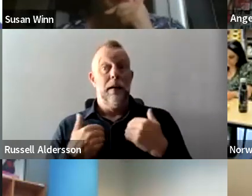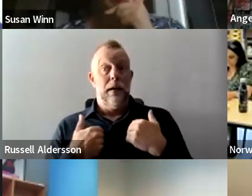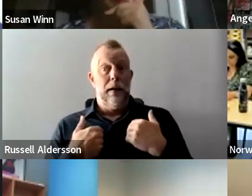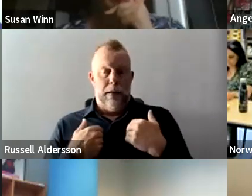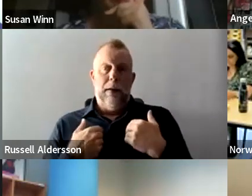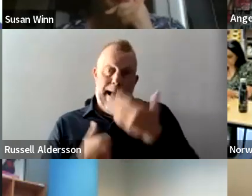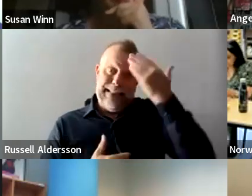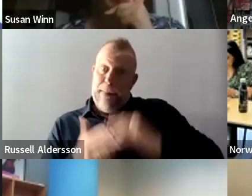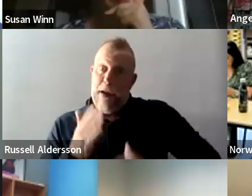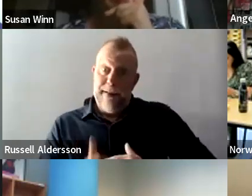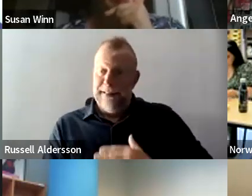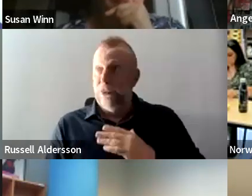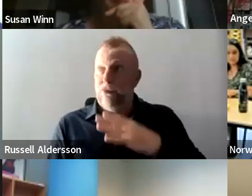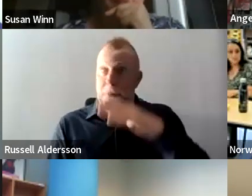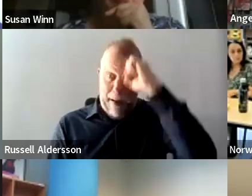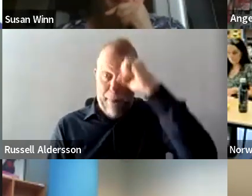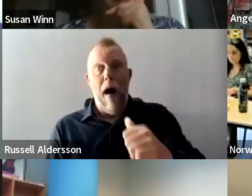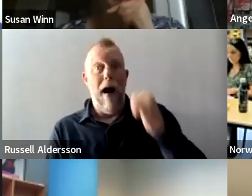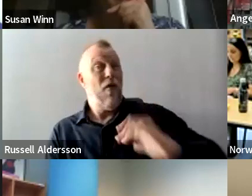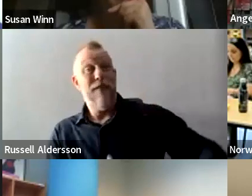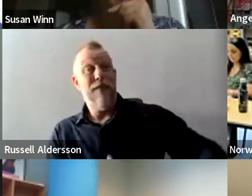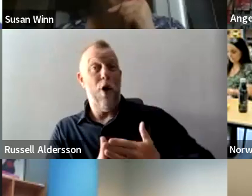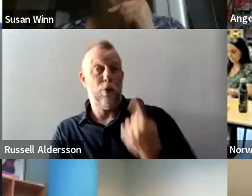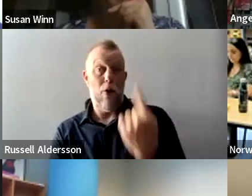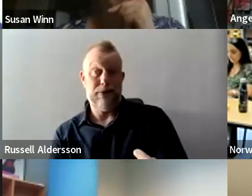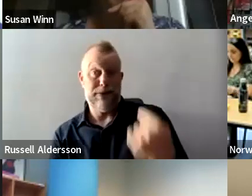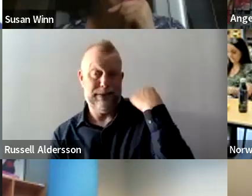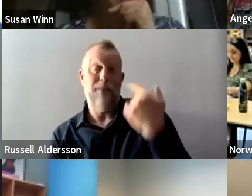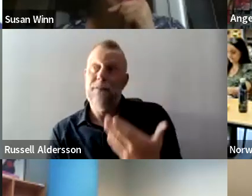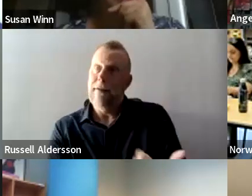to actually remember the very original ones and very useful they were too.